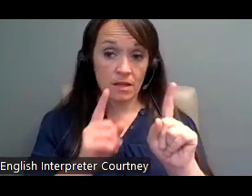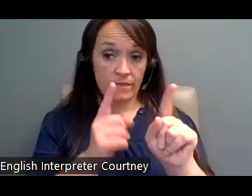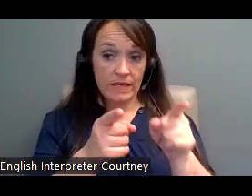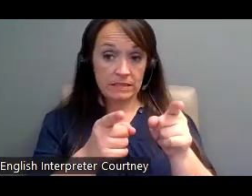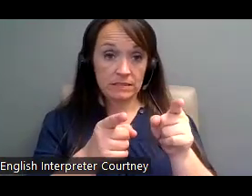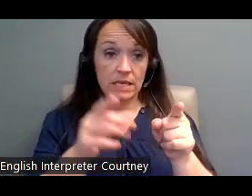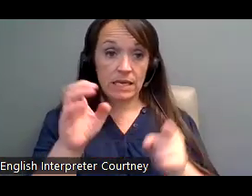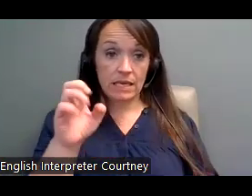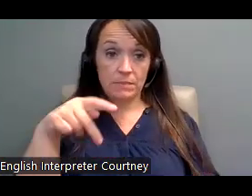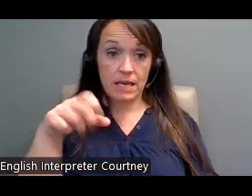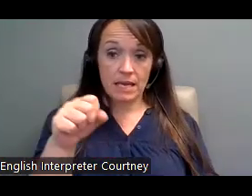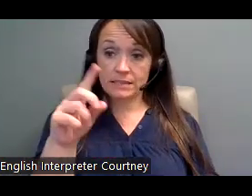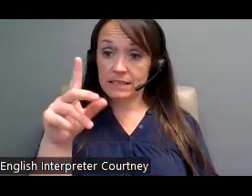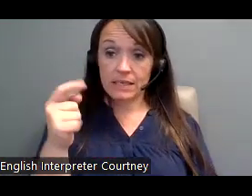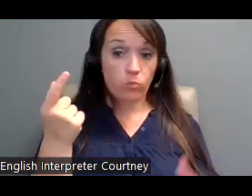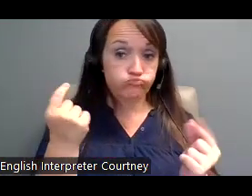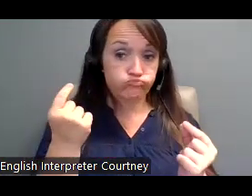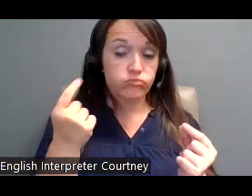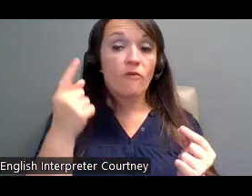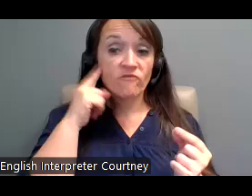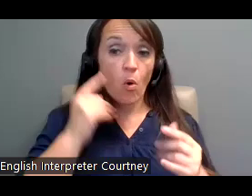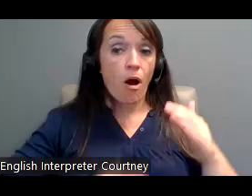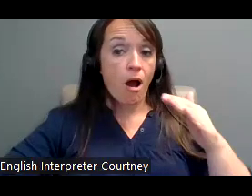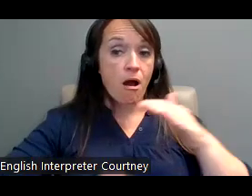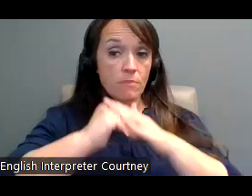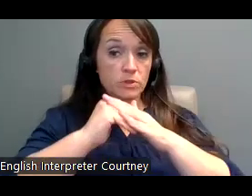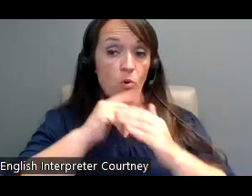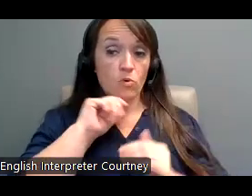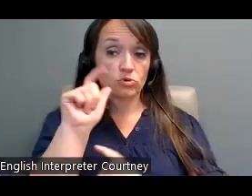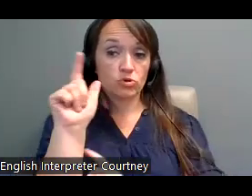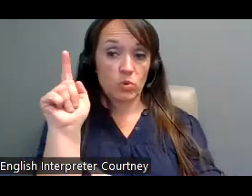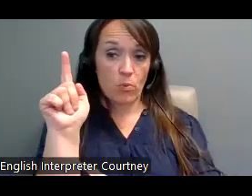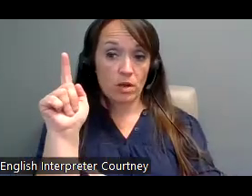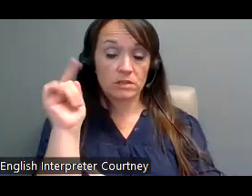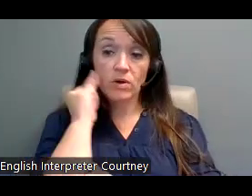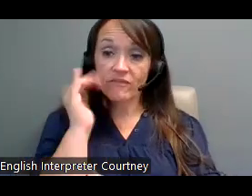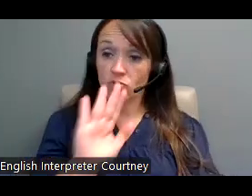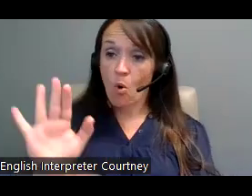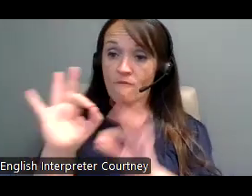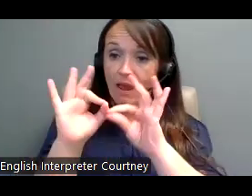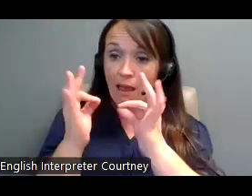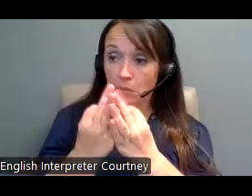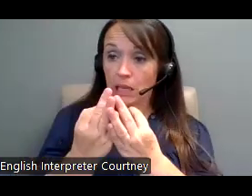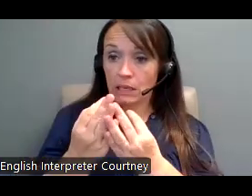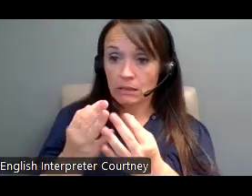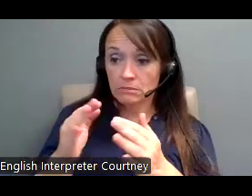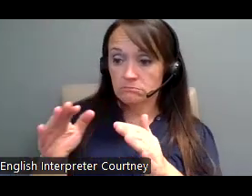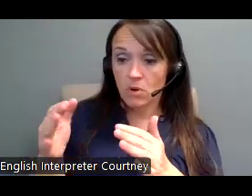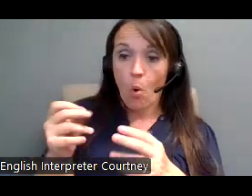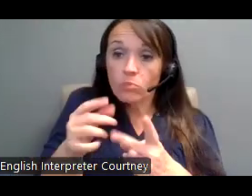the age of 21. If you have a family member of you yourself are approaching the age of 21,